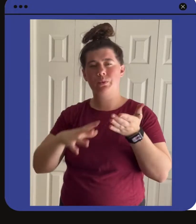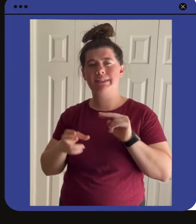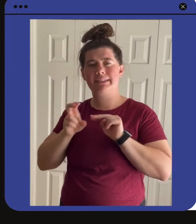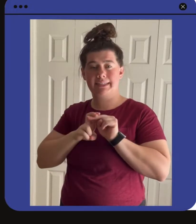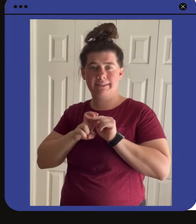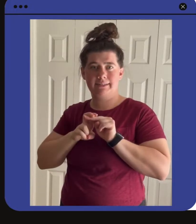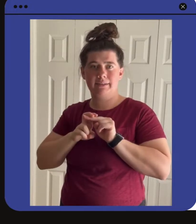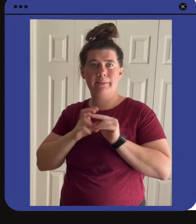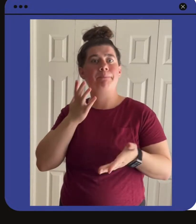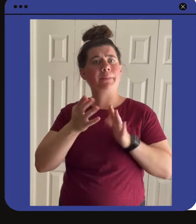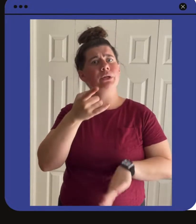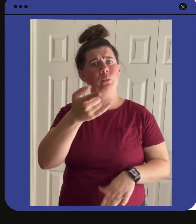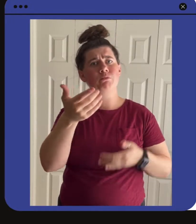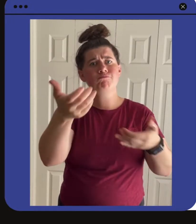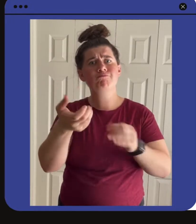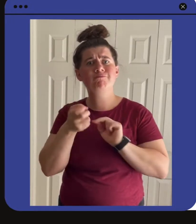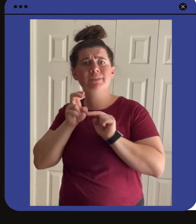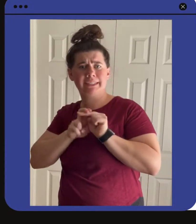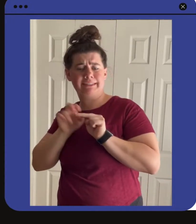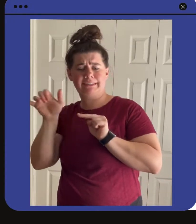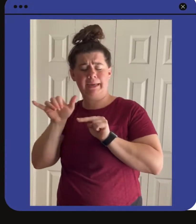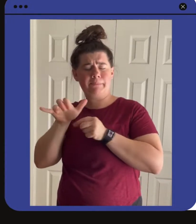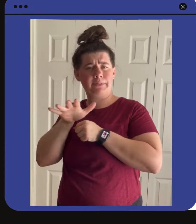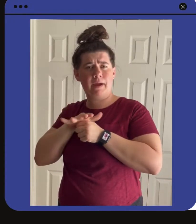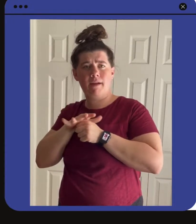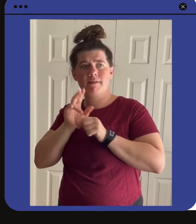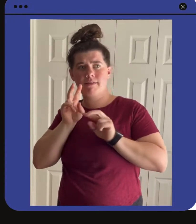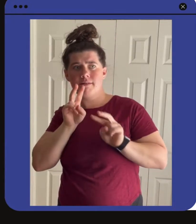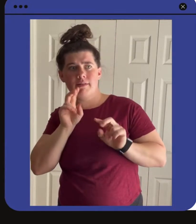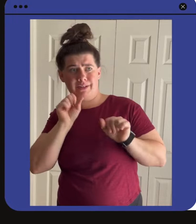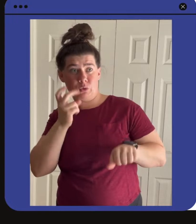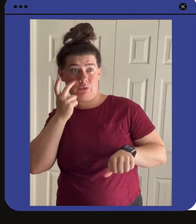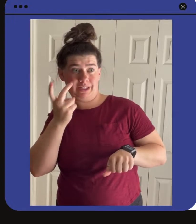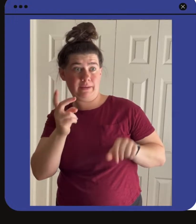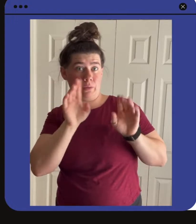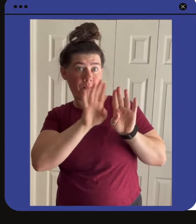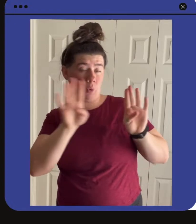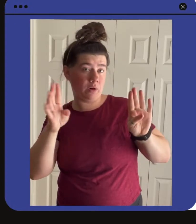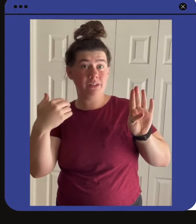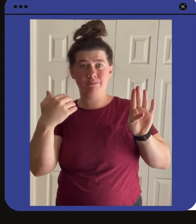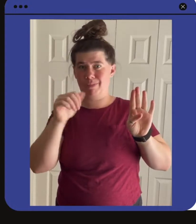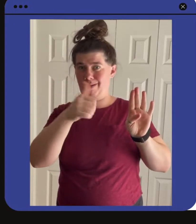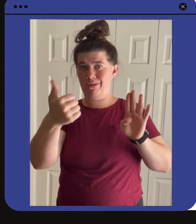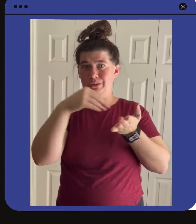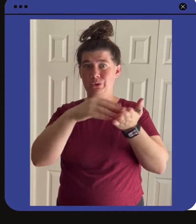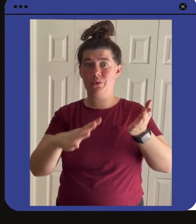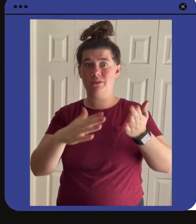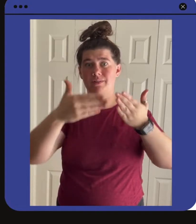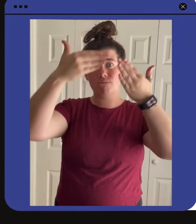where you're deaf and hard of hearing student will sit go ahead and sit in the same area that they would and make sure you can see the board